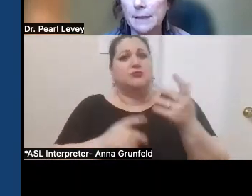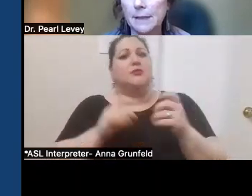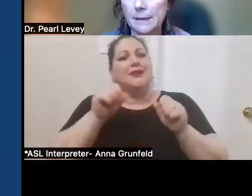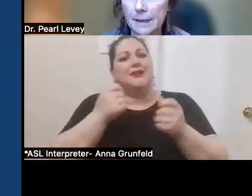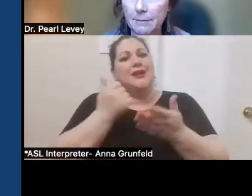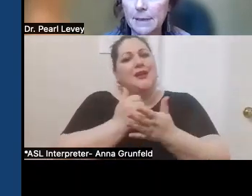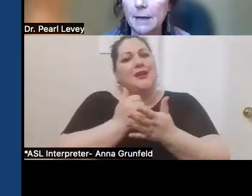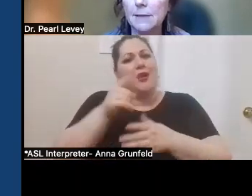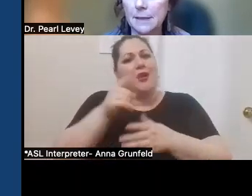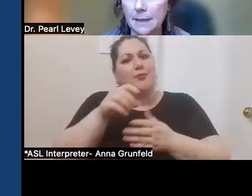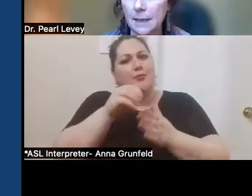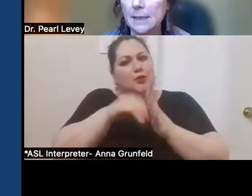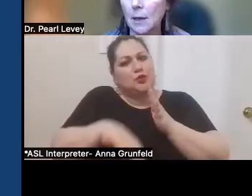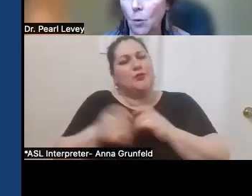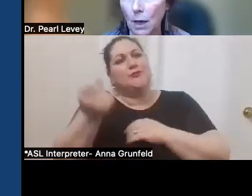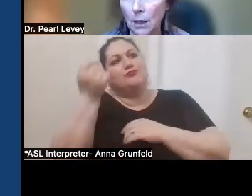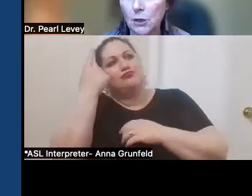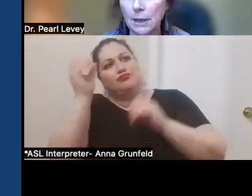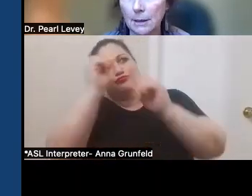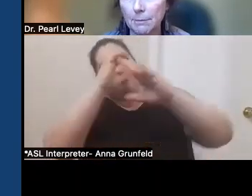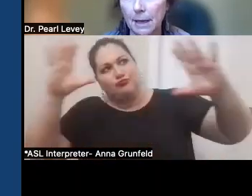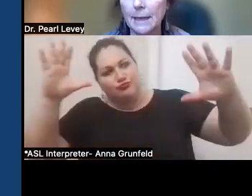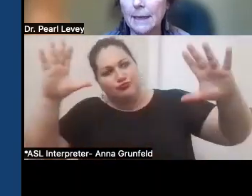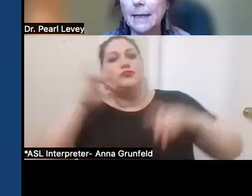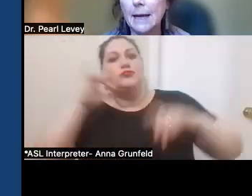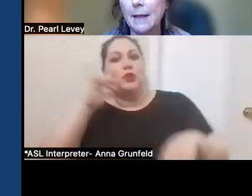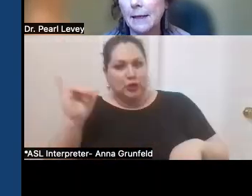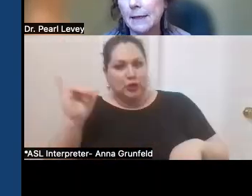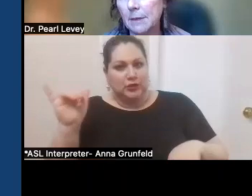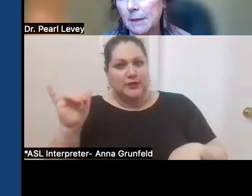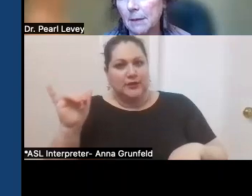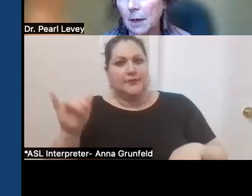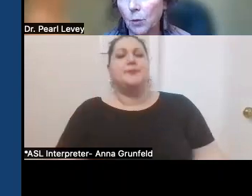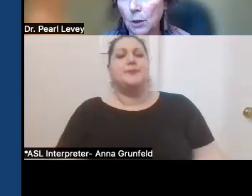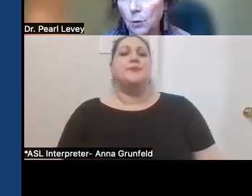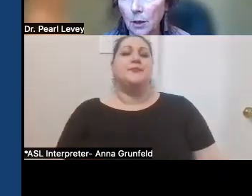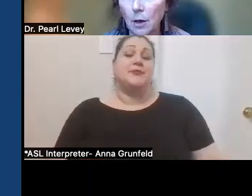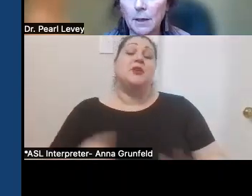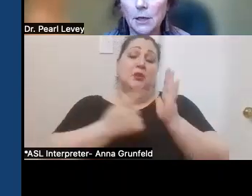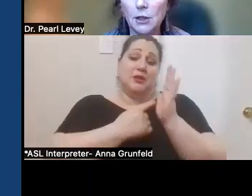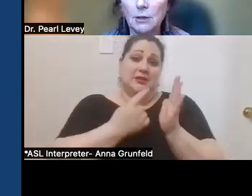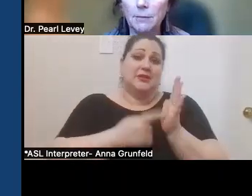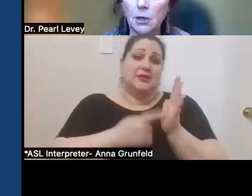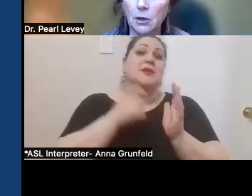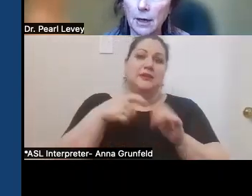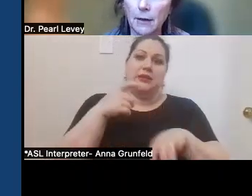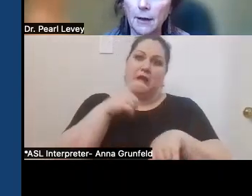But sometimes it does take a while to get by in, sometimes they might want one accommodation, but not another,